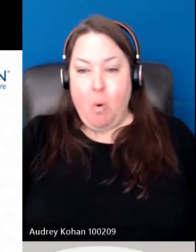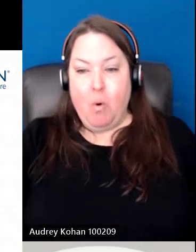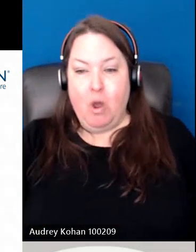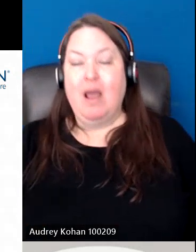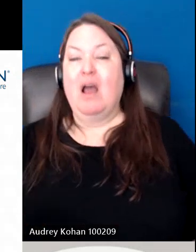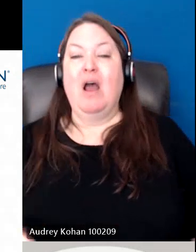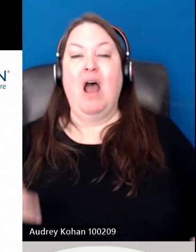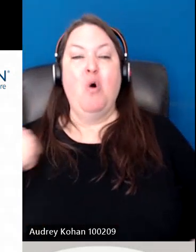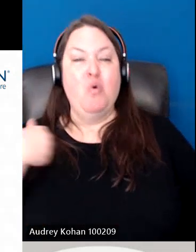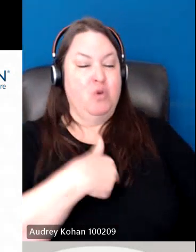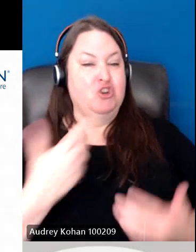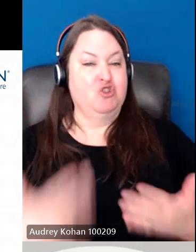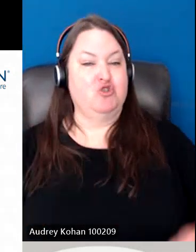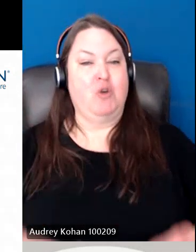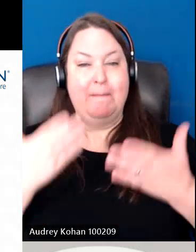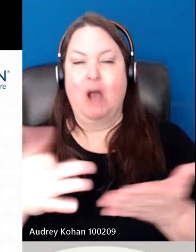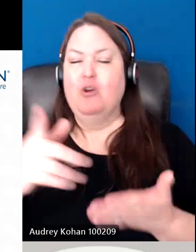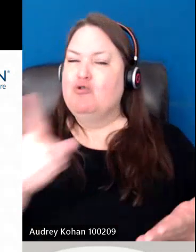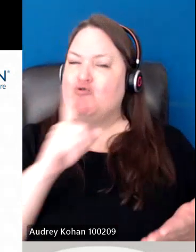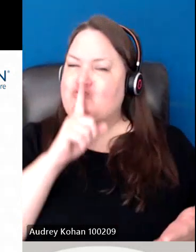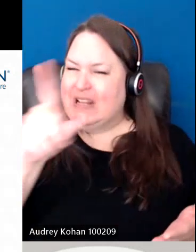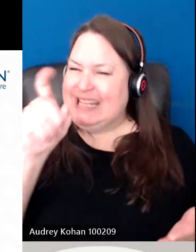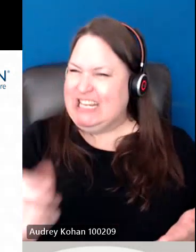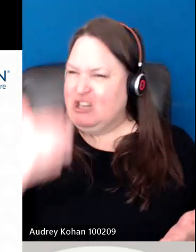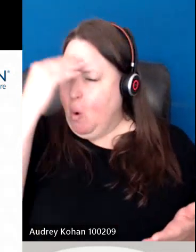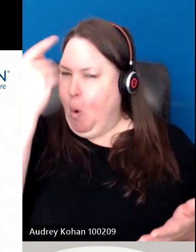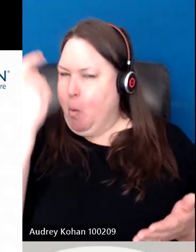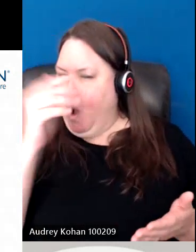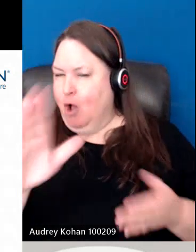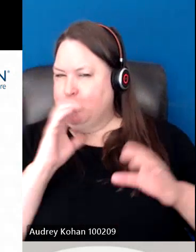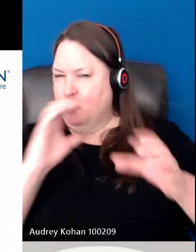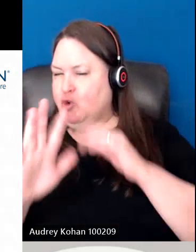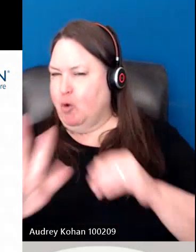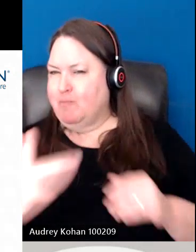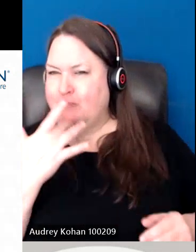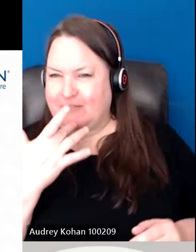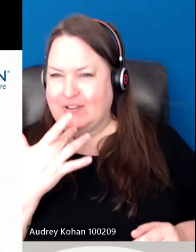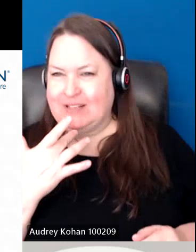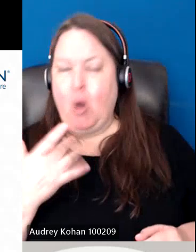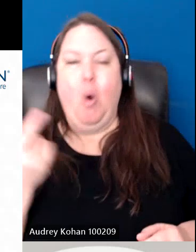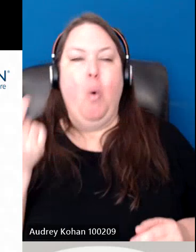recommend that you really need to know what the patients communication preferences what language